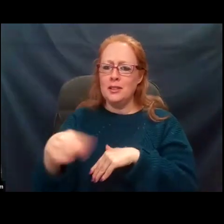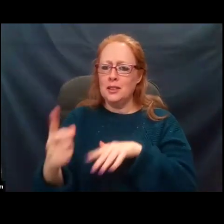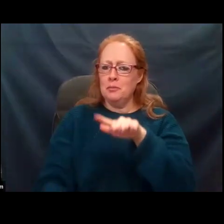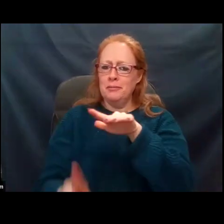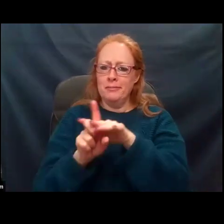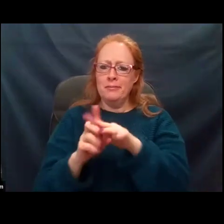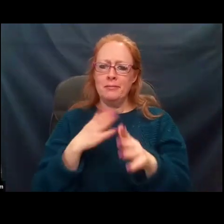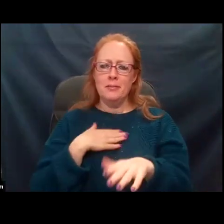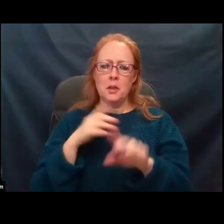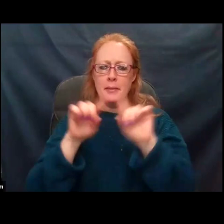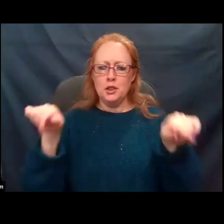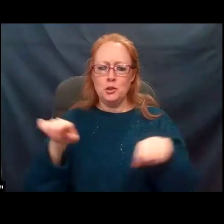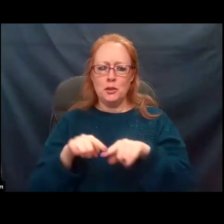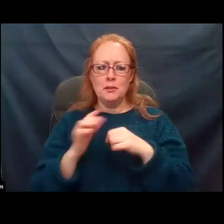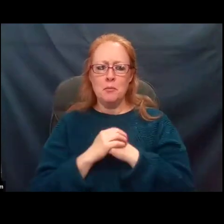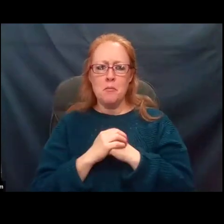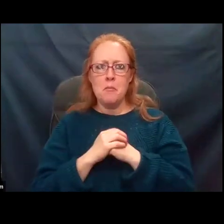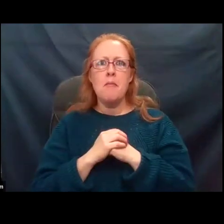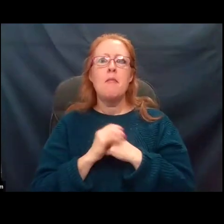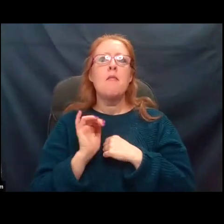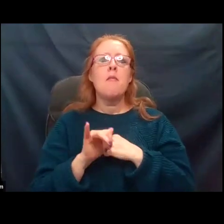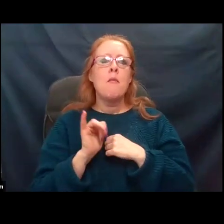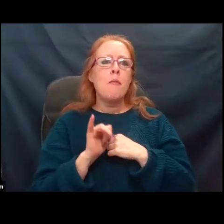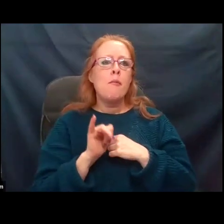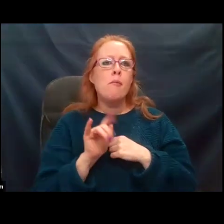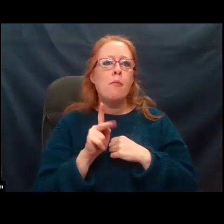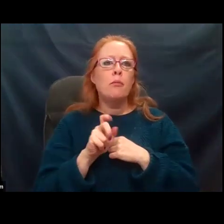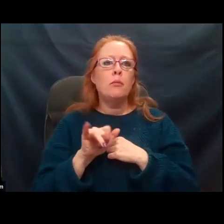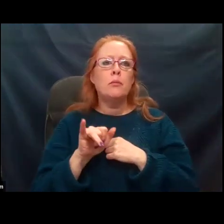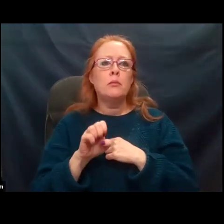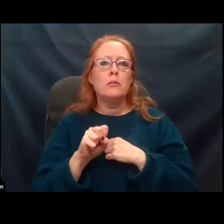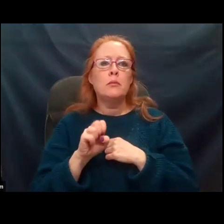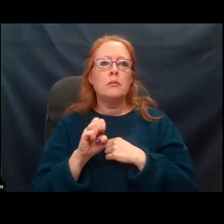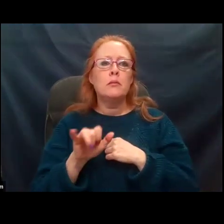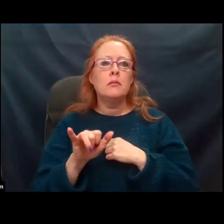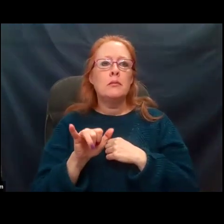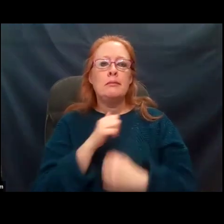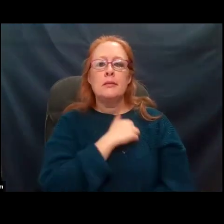But please do virtually keep it up. Neighbor popped on my screen, just a notification. Gotcha.